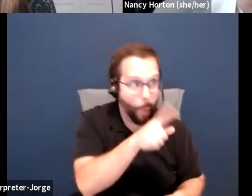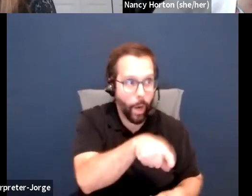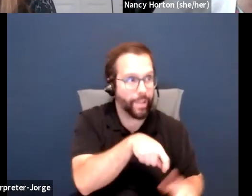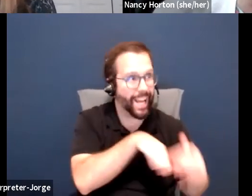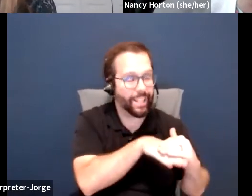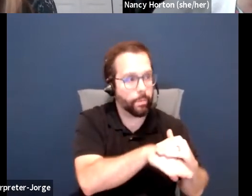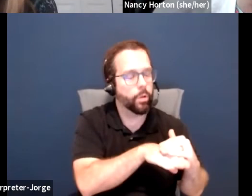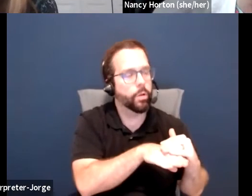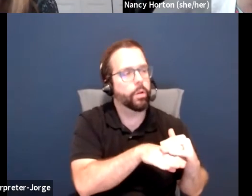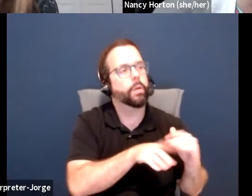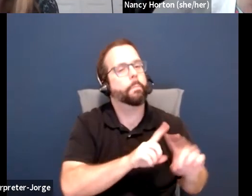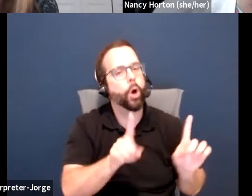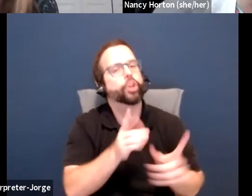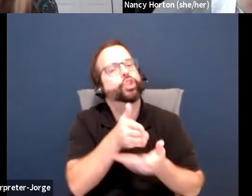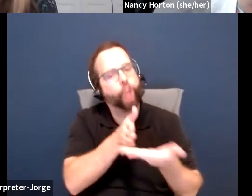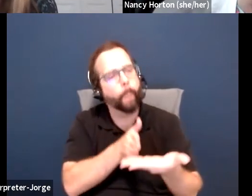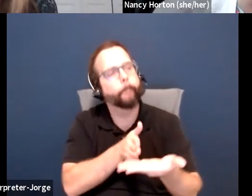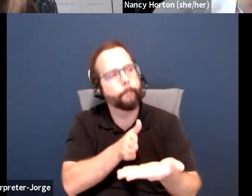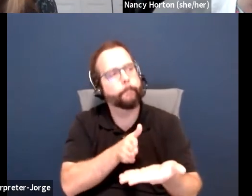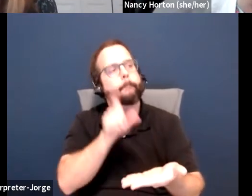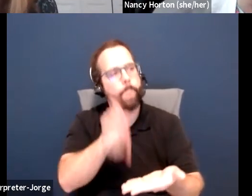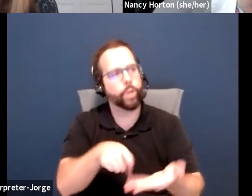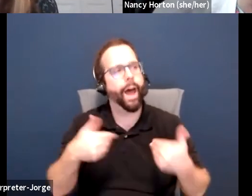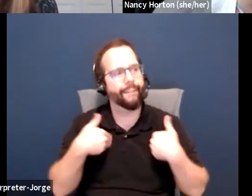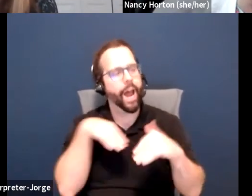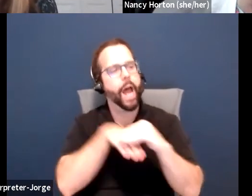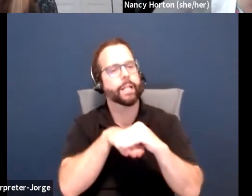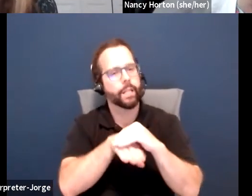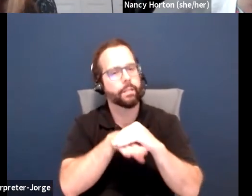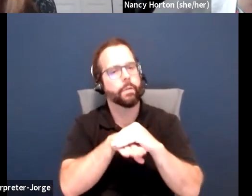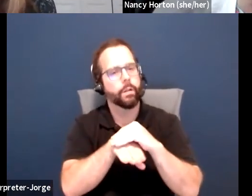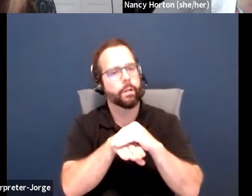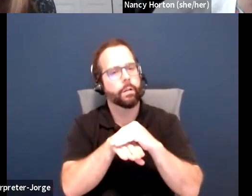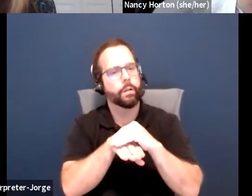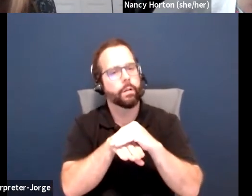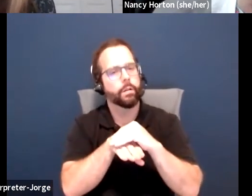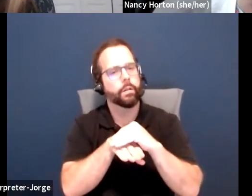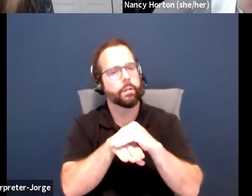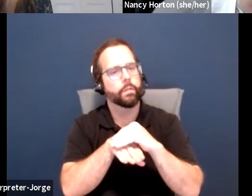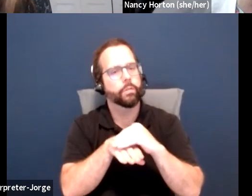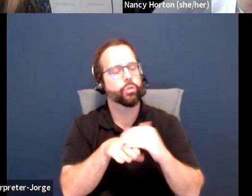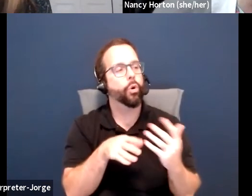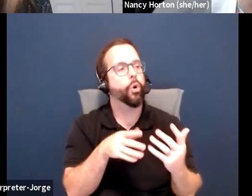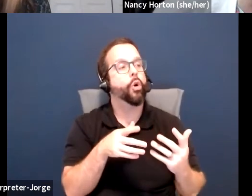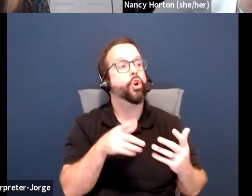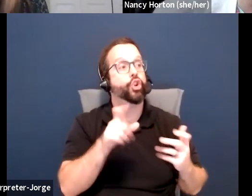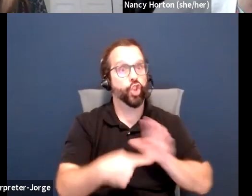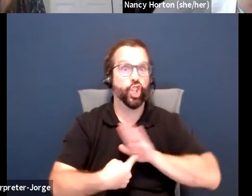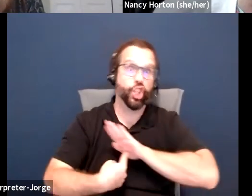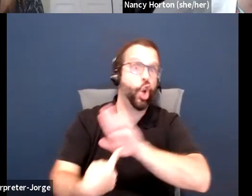treatment sites need to be accessible, but if not all are accessible, a reasonable number of comparable sites